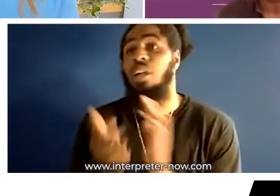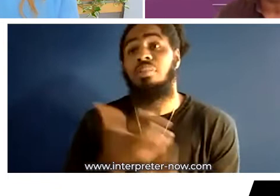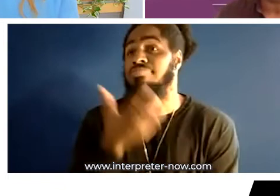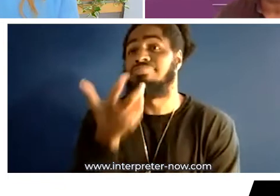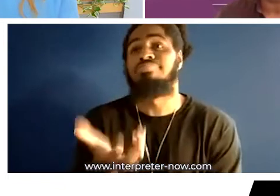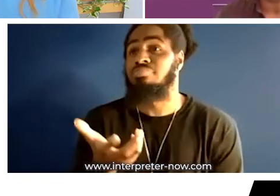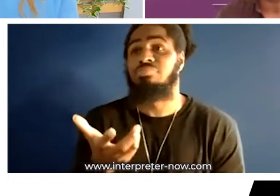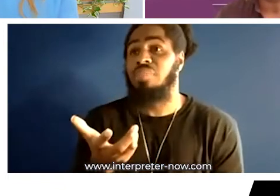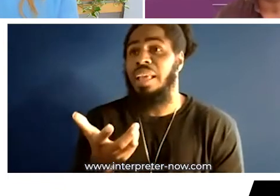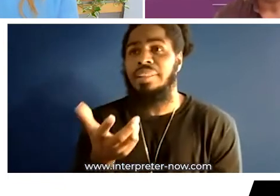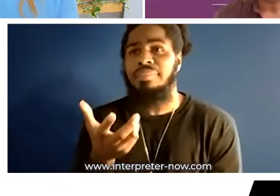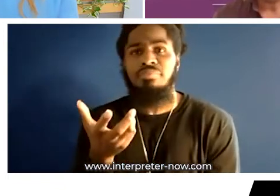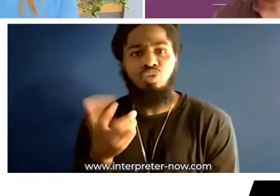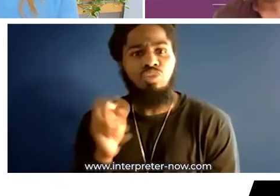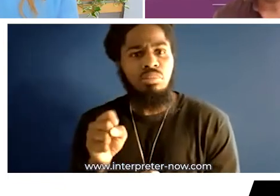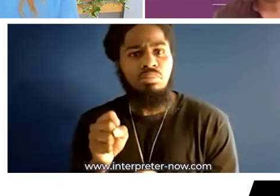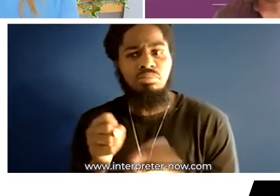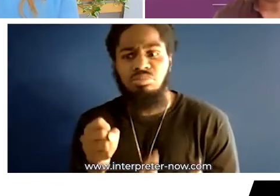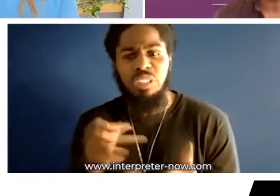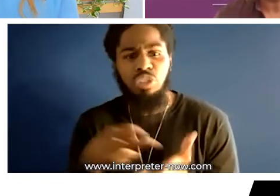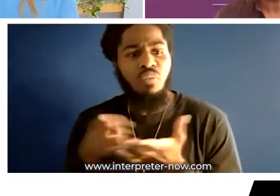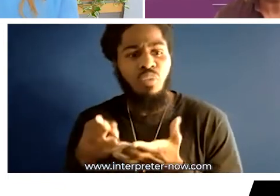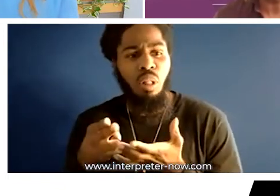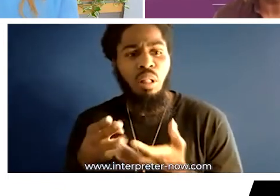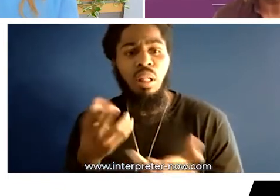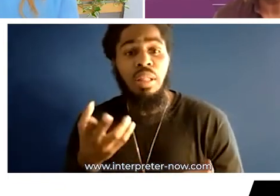from a DEI perspective, then, you know, make that known.